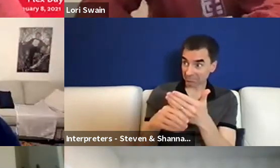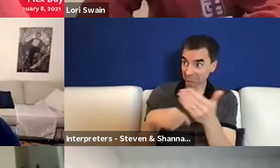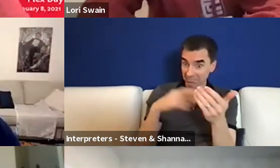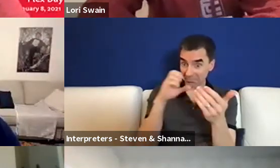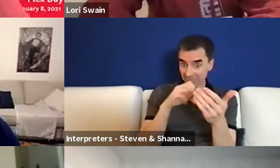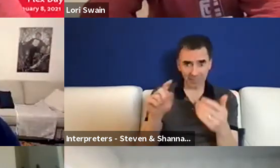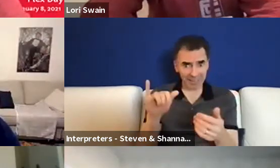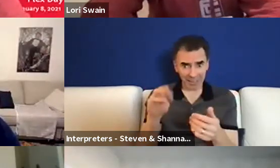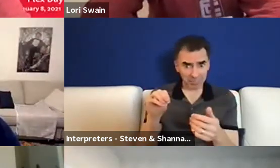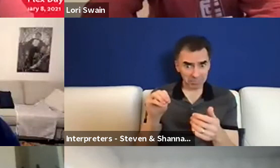to answer that one to